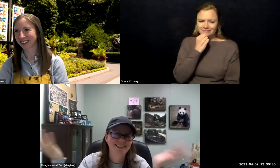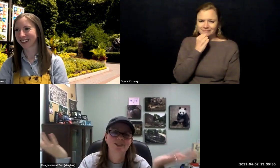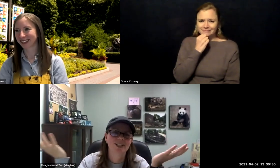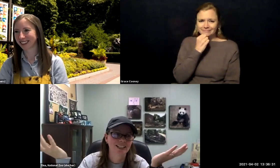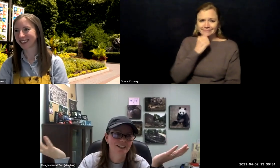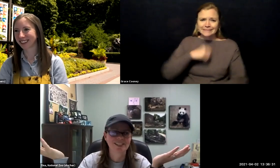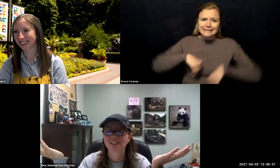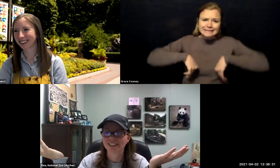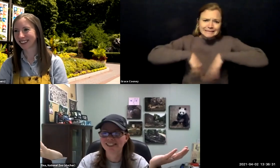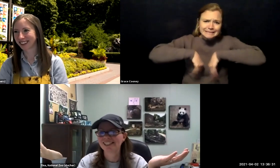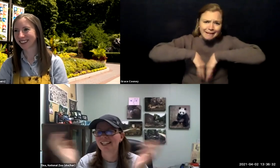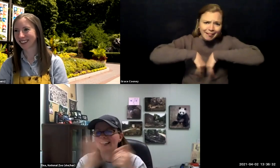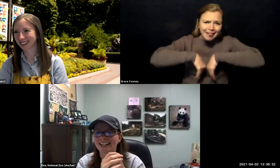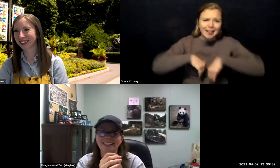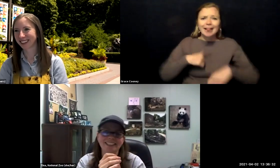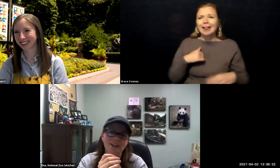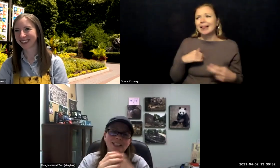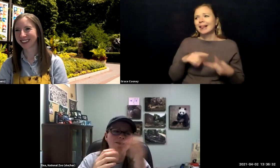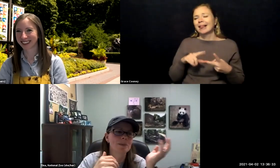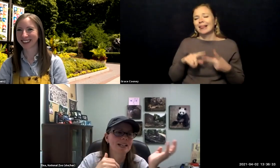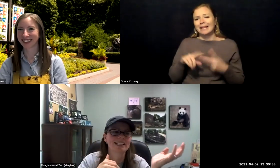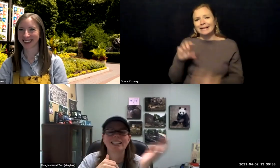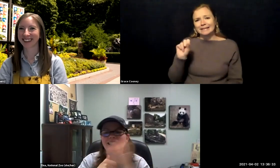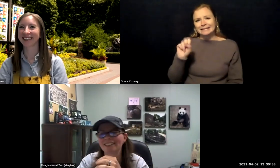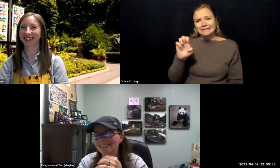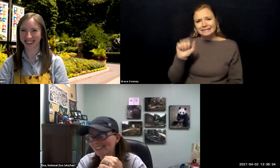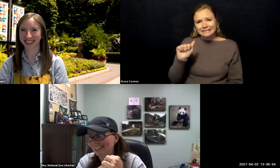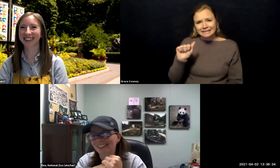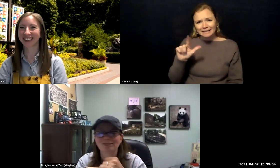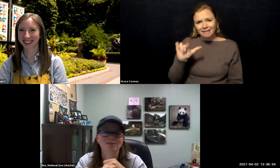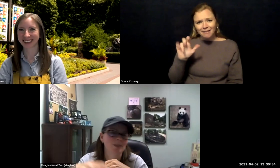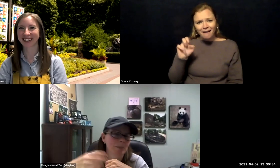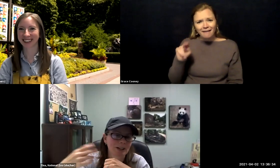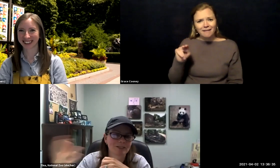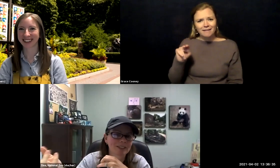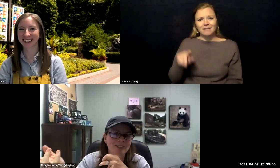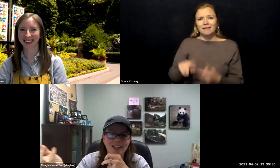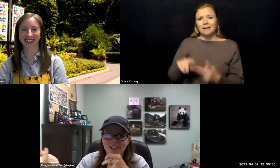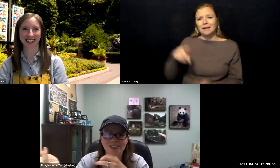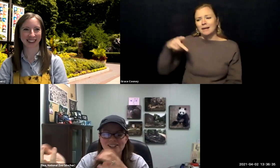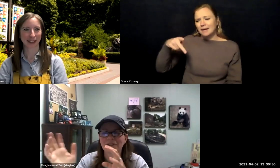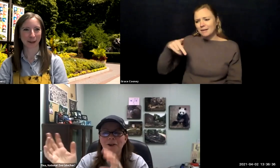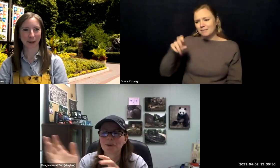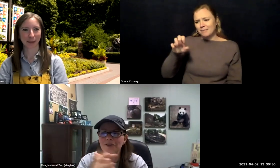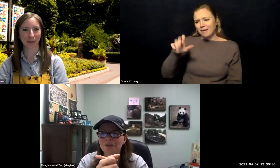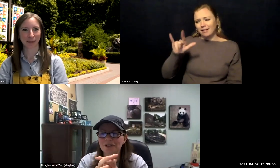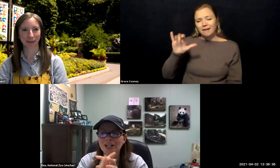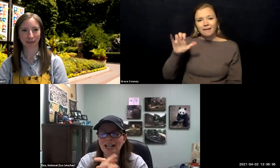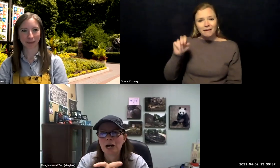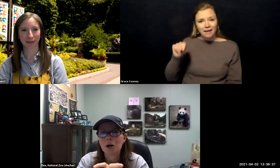who doesn't love a seal and a sea lion? Yeah I love the pelicans, American river